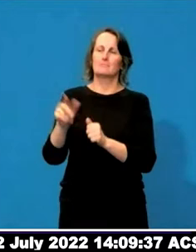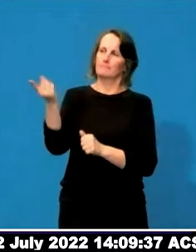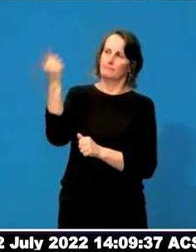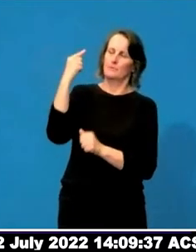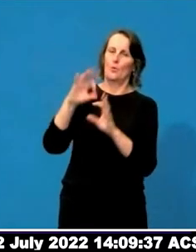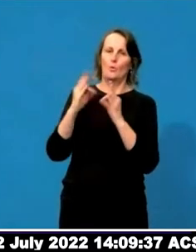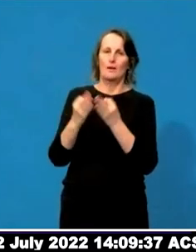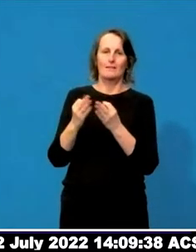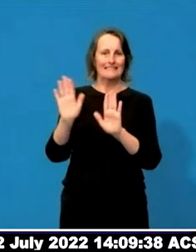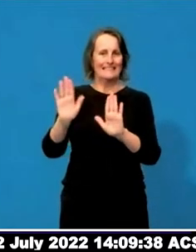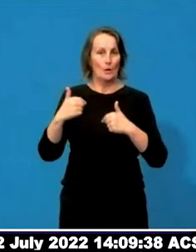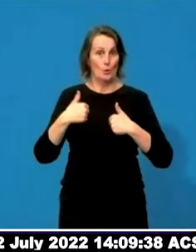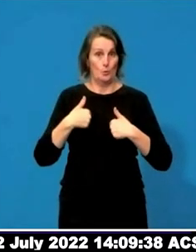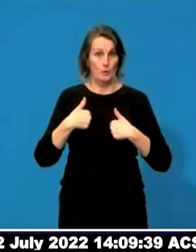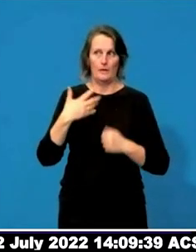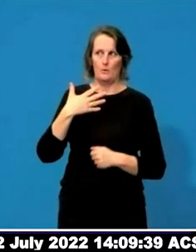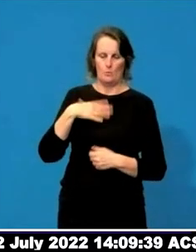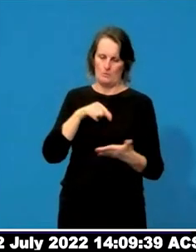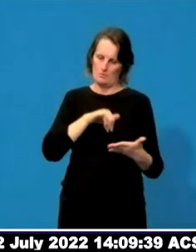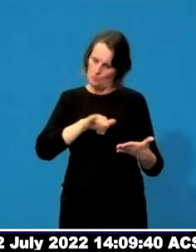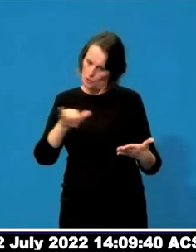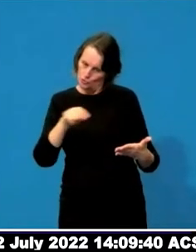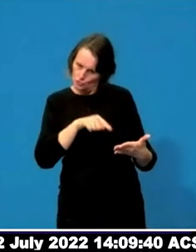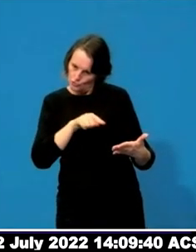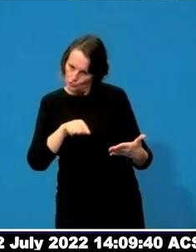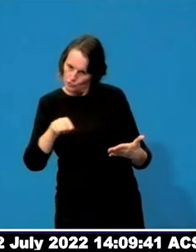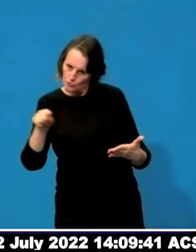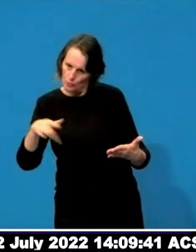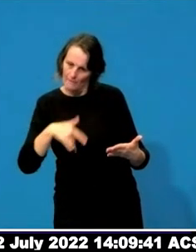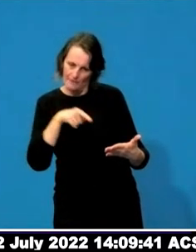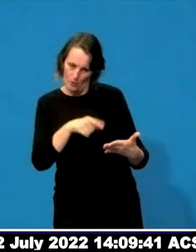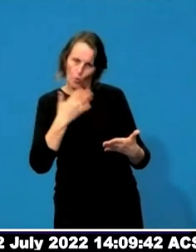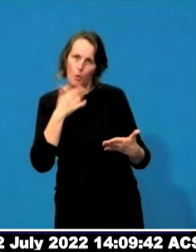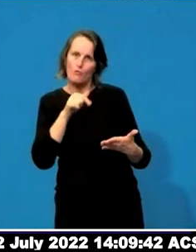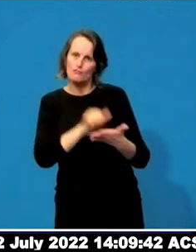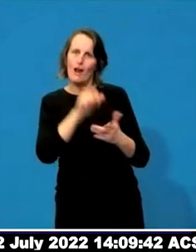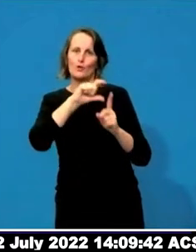Whereas we were much more focused on the quote that was culturally appropriate,